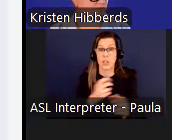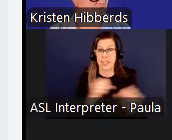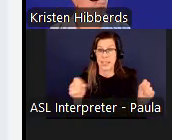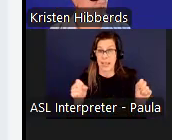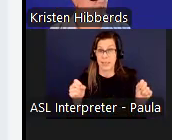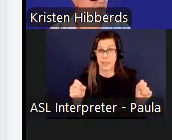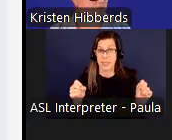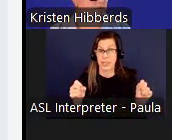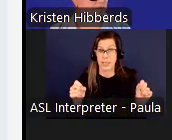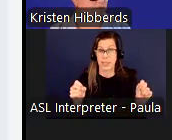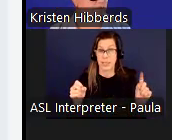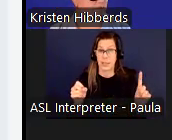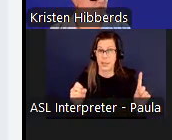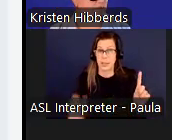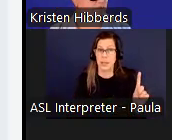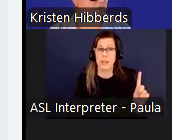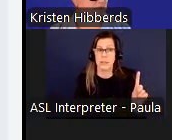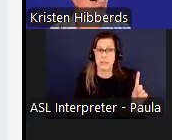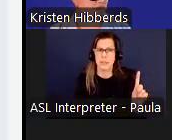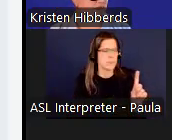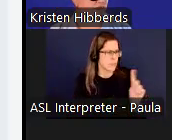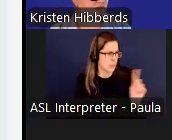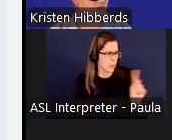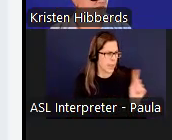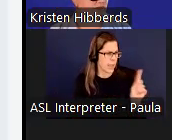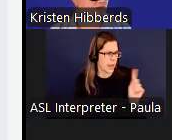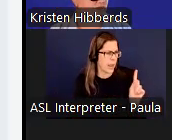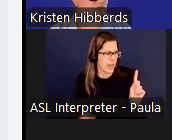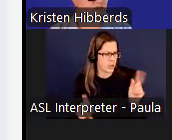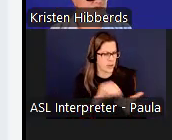Let's see where was that? Sorry, I, I should have written the number down.